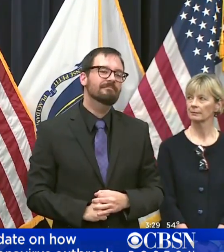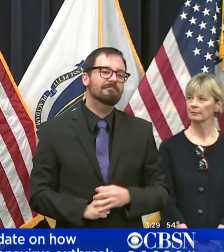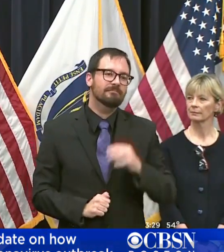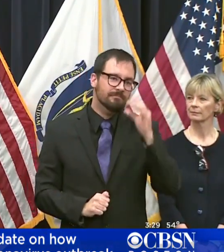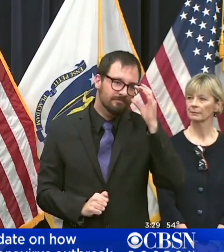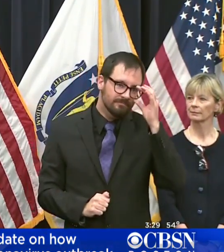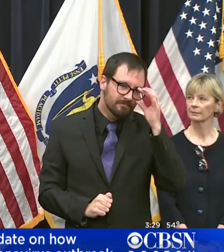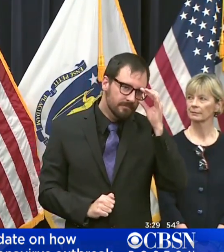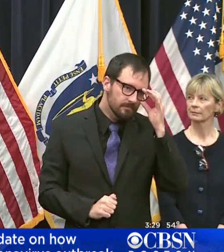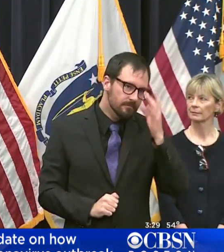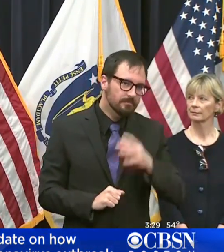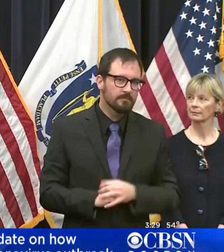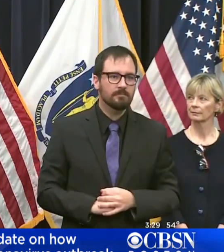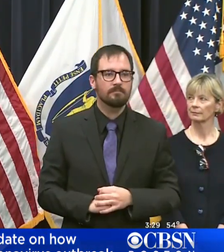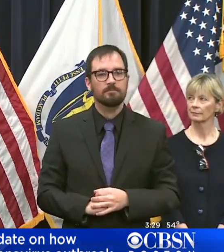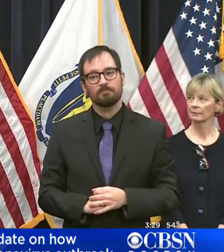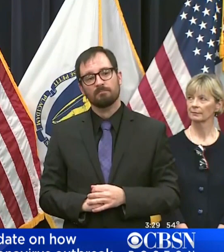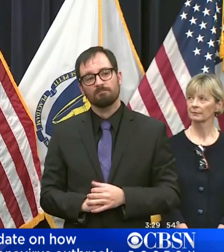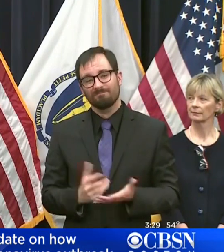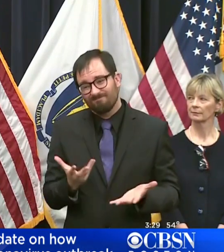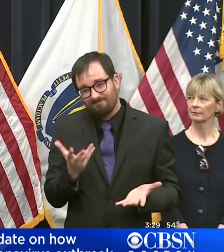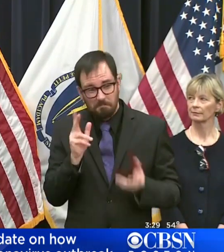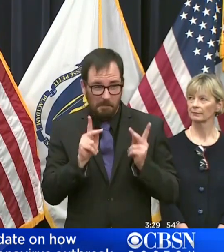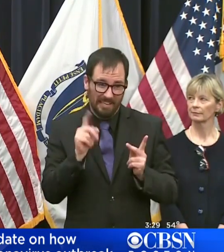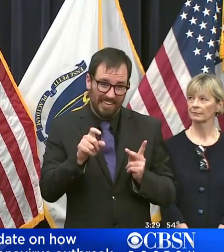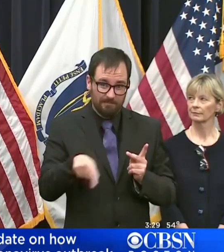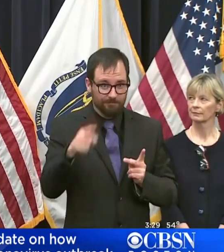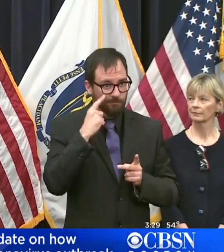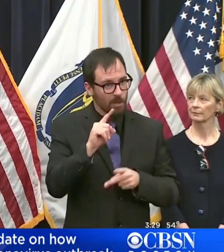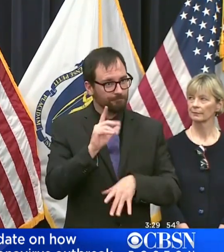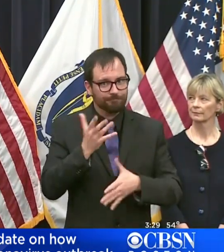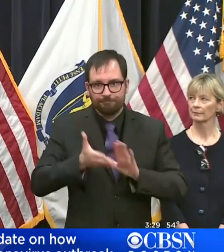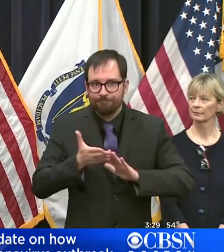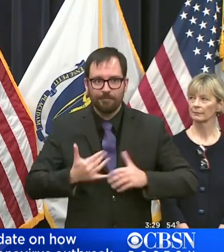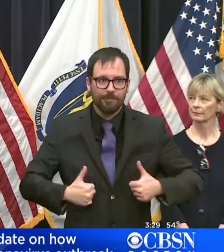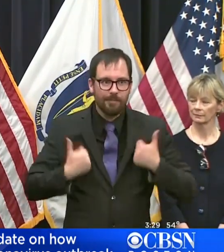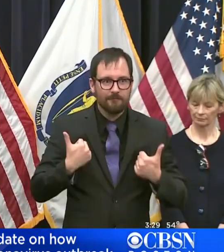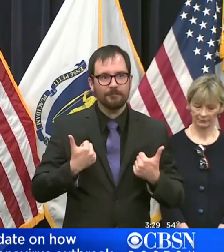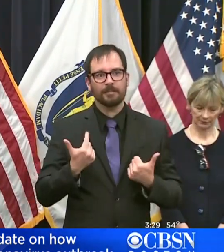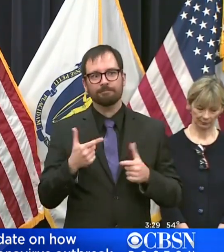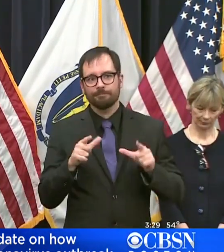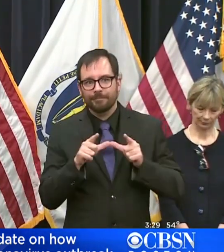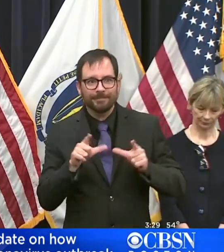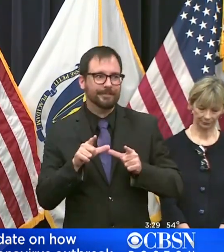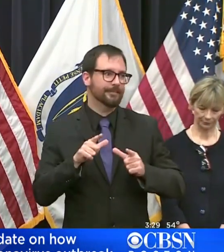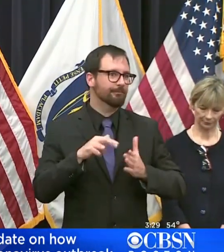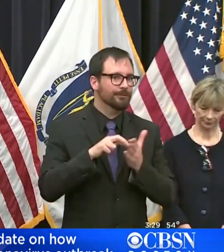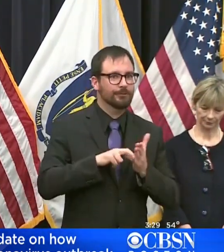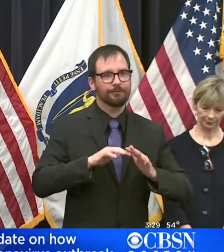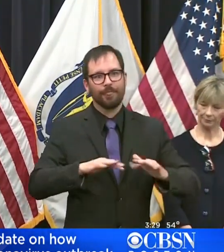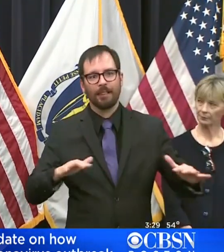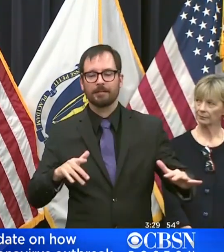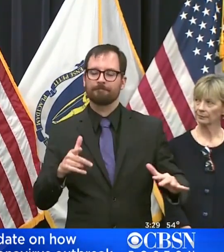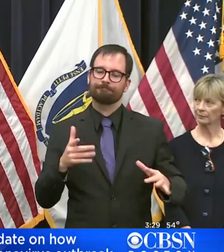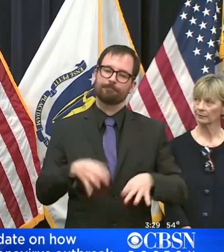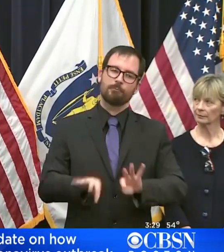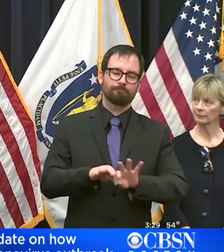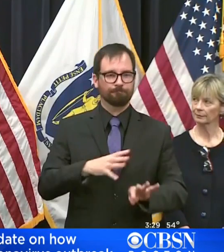APART, YOU HAVE A 30 FOOT LINE. I THINK WE ARE ANTICIPATING THAT PEOPLE WOULD USE THE SITES. IT IS WHY THEY ARE OPEN.